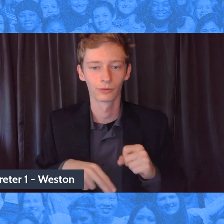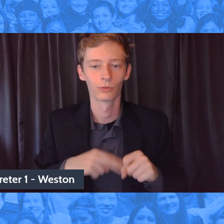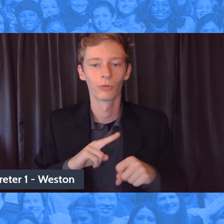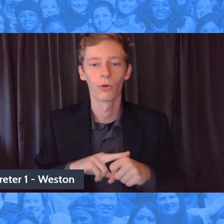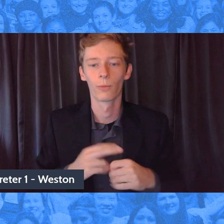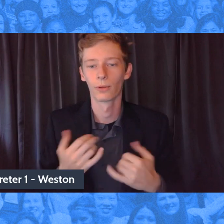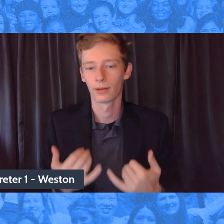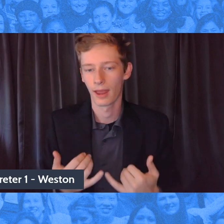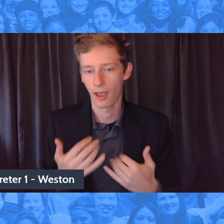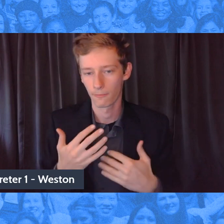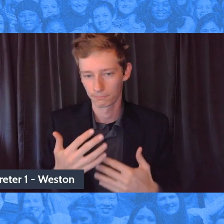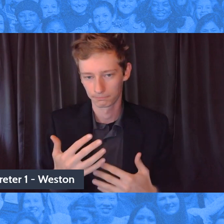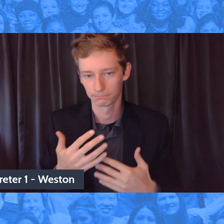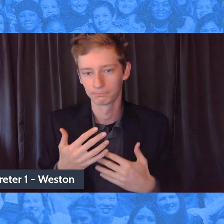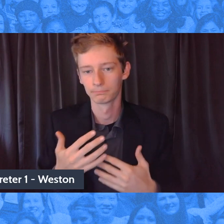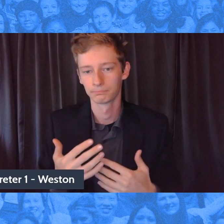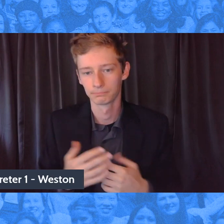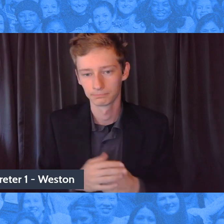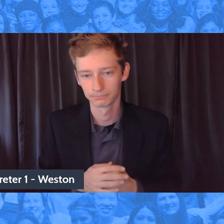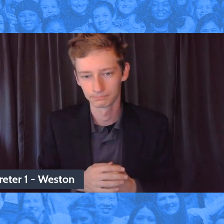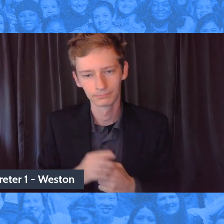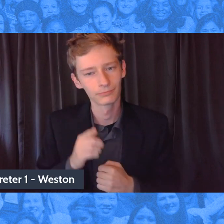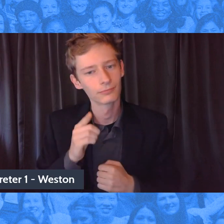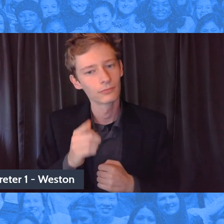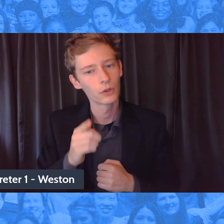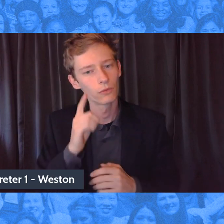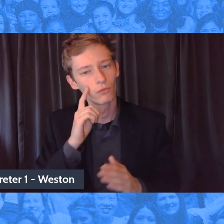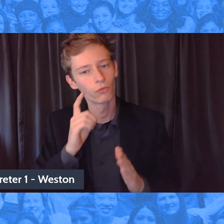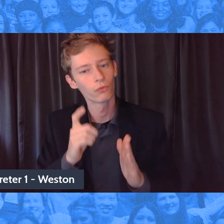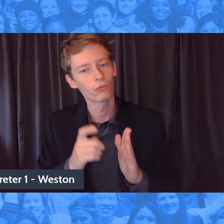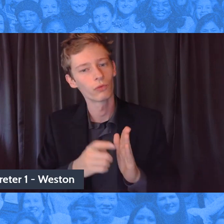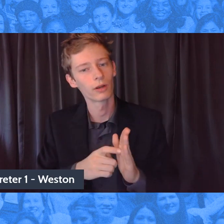And just take note of what has shifted in your body.